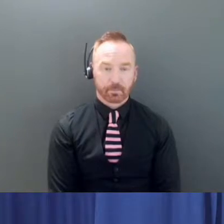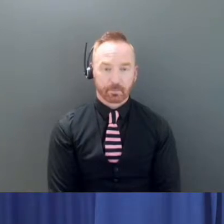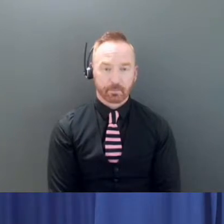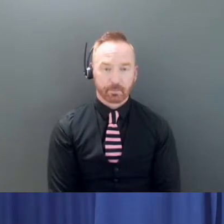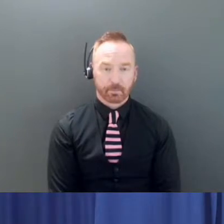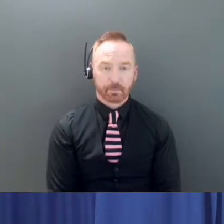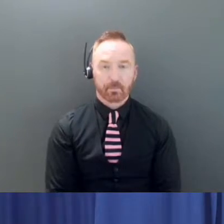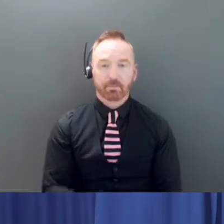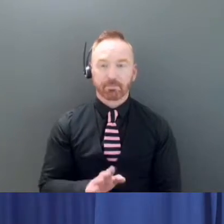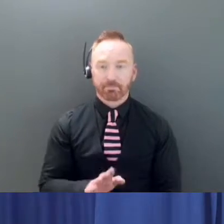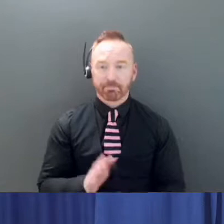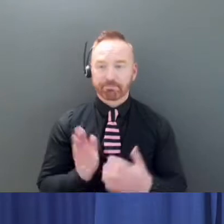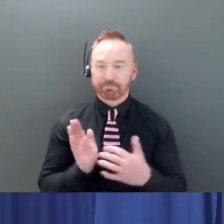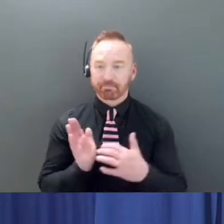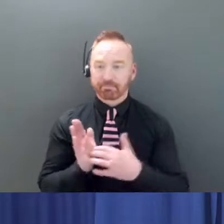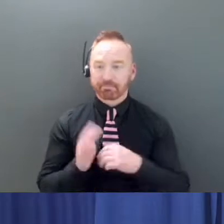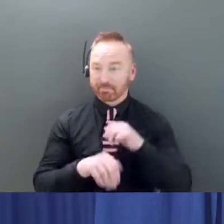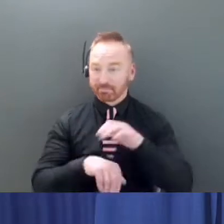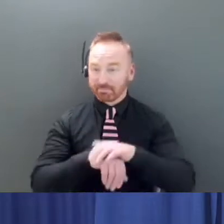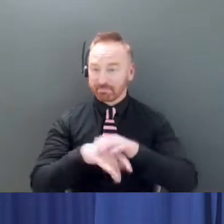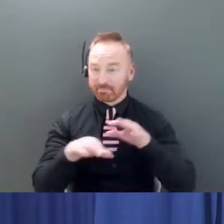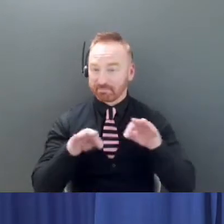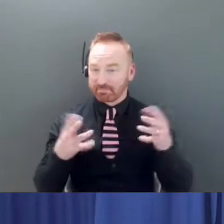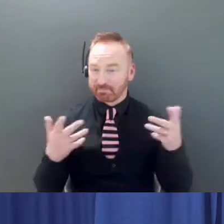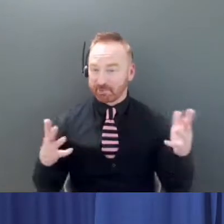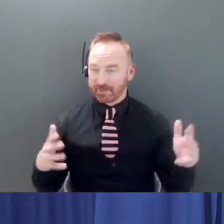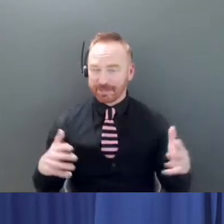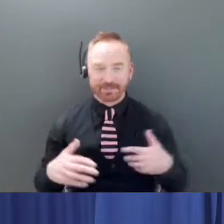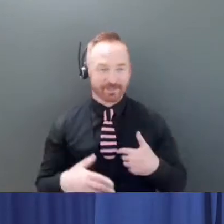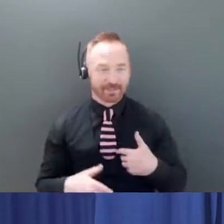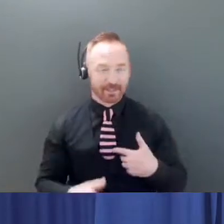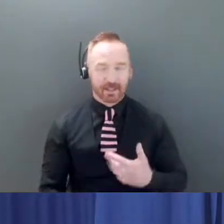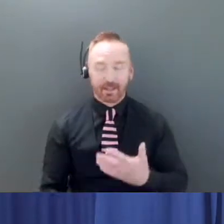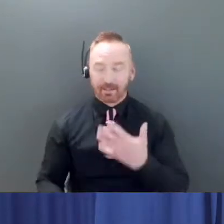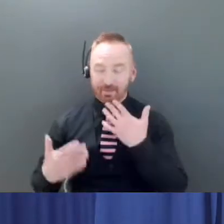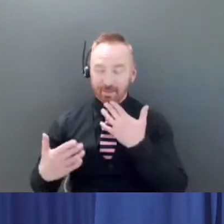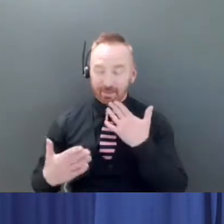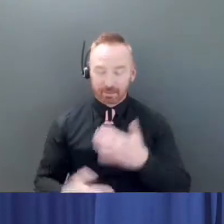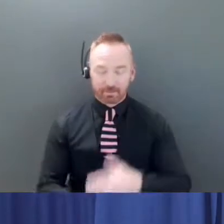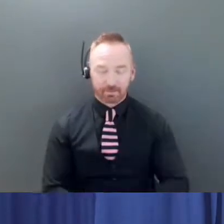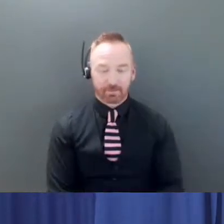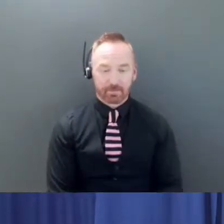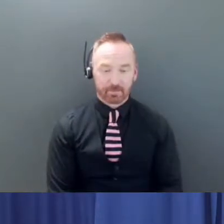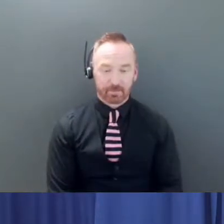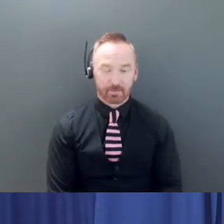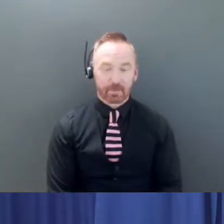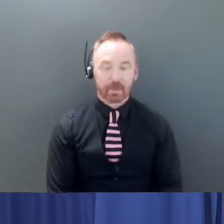This is also what I have explained in English. Yes, I was just going to say that. Thank you. (Speaking French).